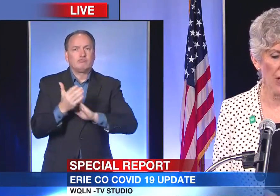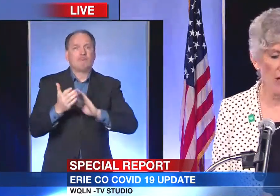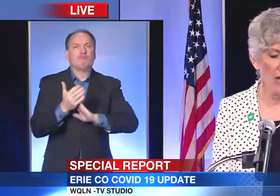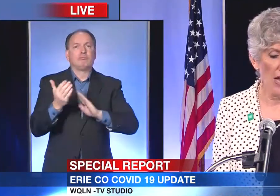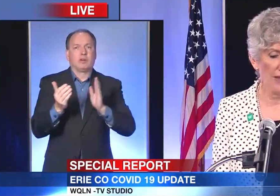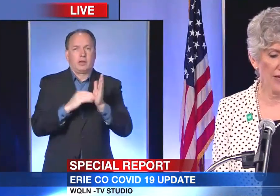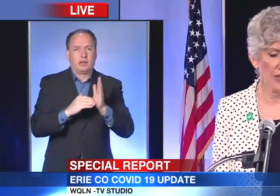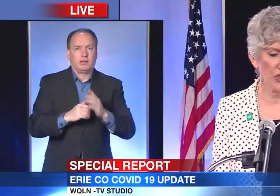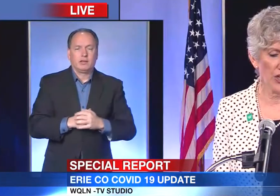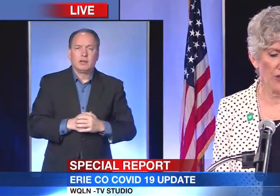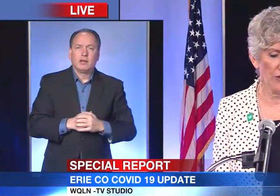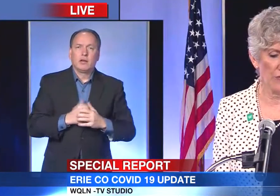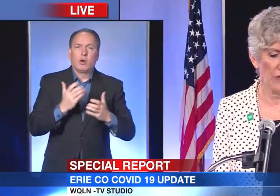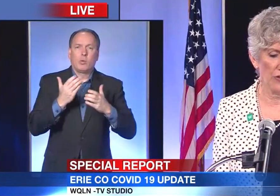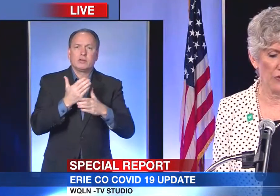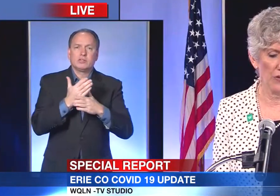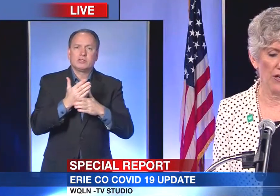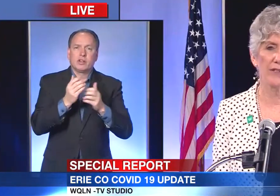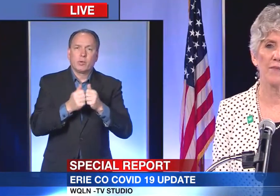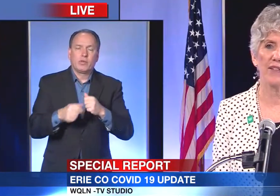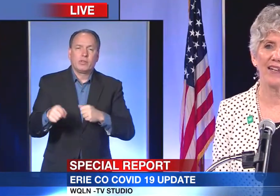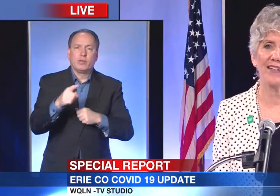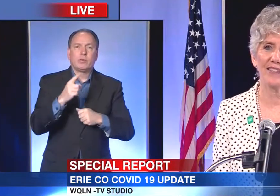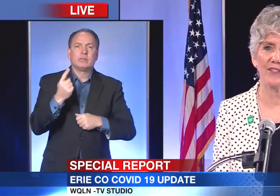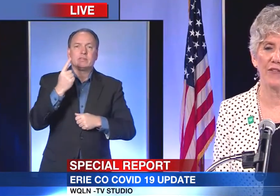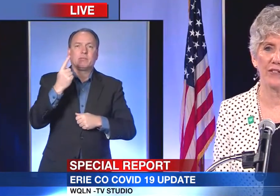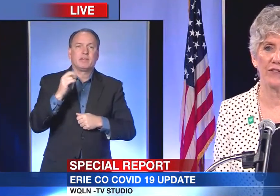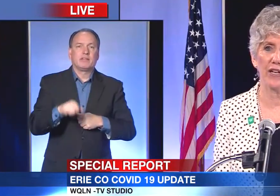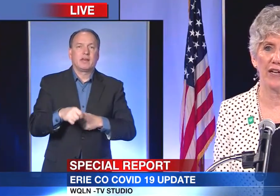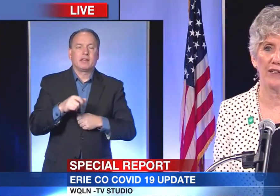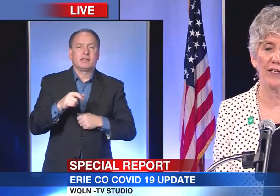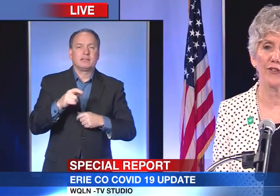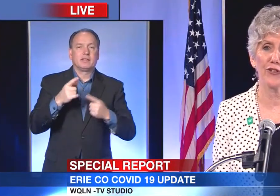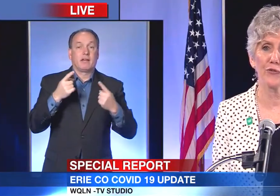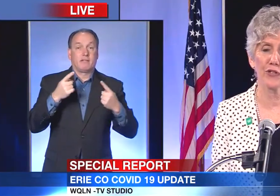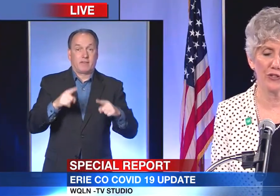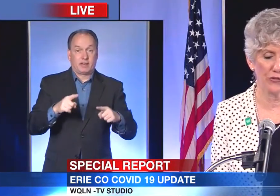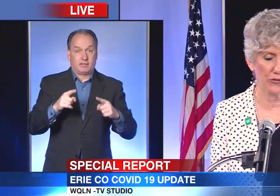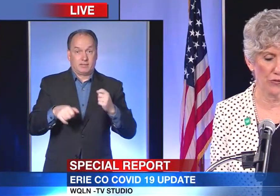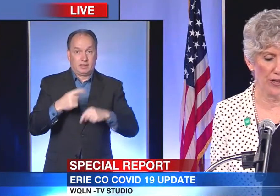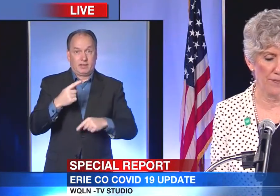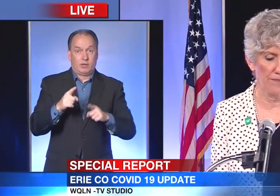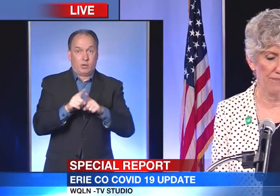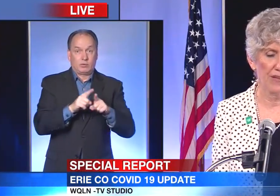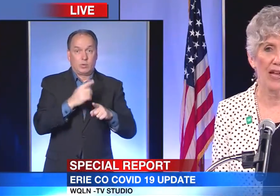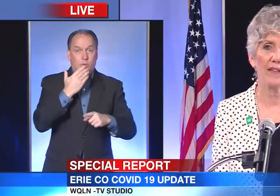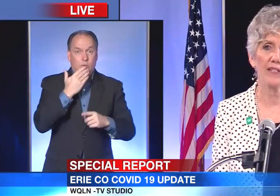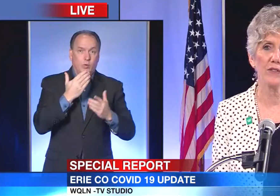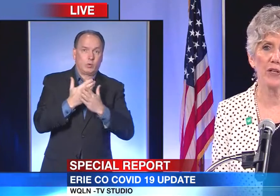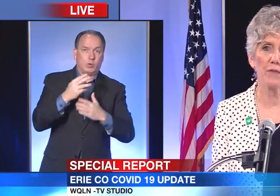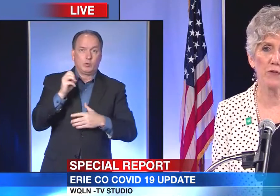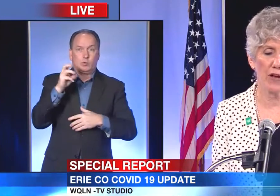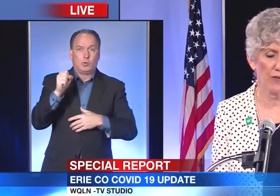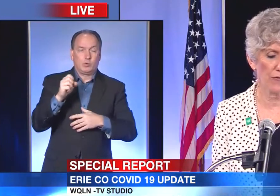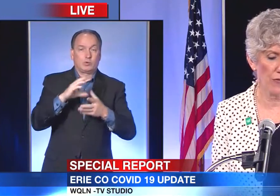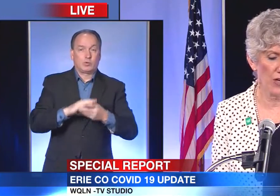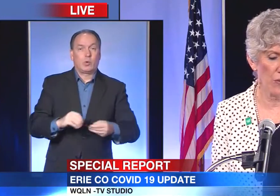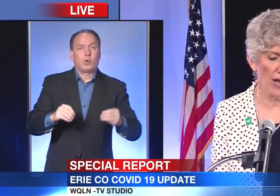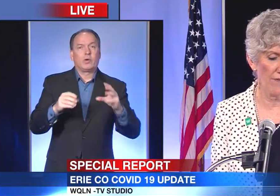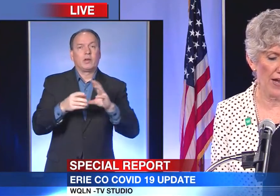THE RIGHT THING THE ASSURE WE CAN GET BACK UP AND RUNNING. I'D LIKE TO SHARE WITH YOU SOMETHING THAT IS EFFECTIVE TODAY.